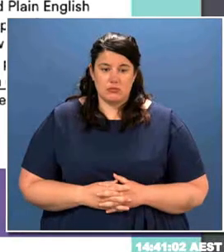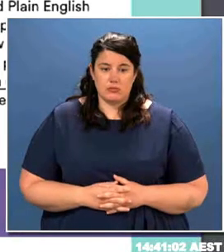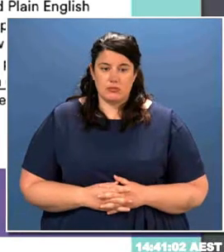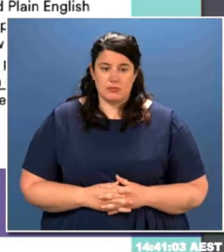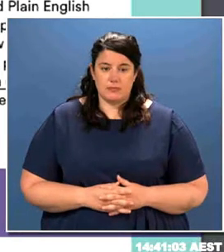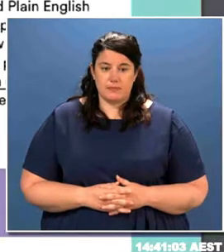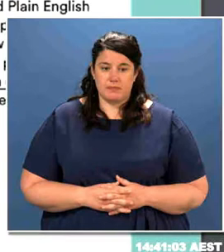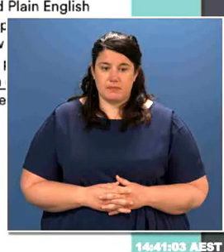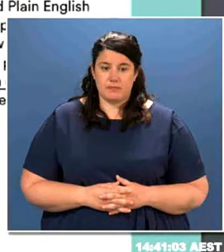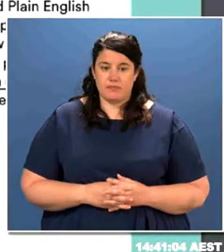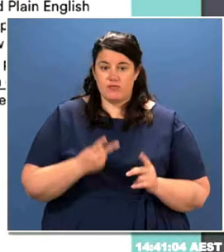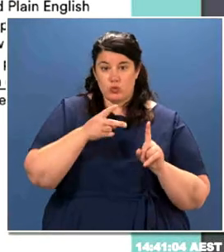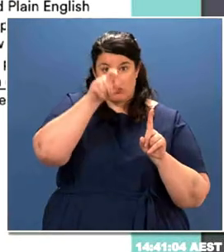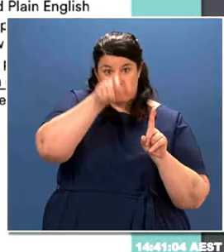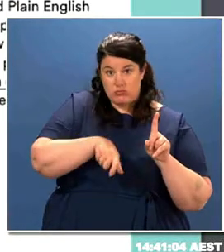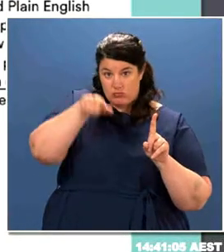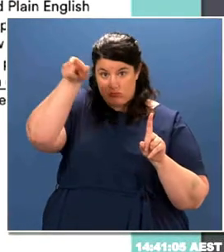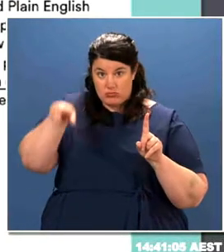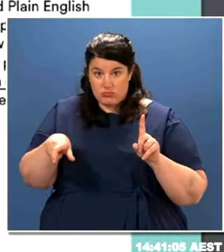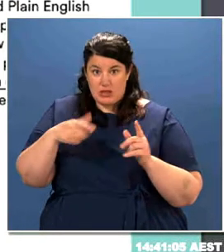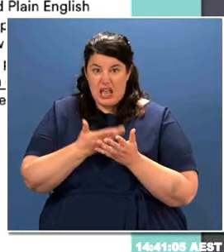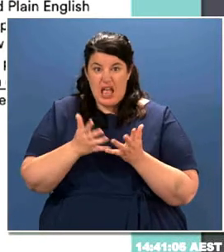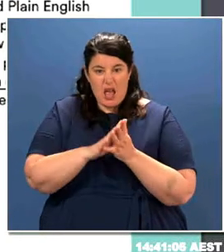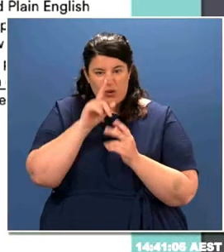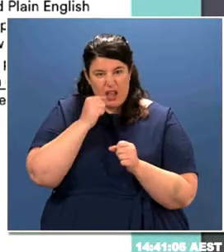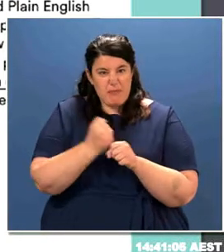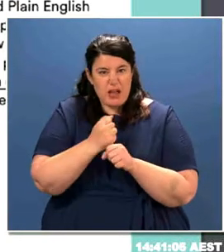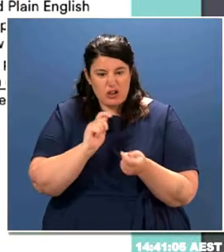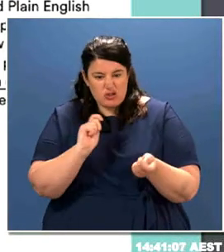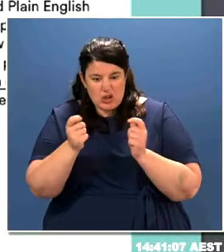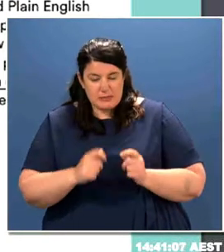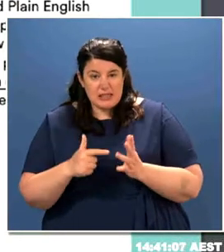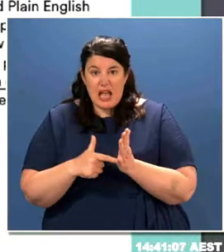And so what we can see there is how to implement the adjustments, so there's tips and tools about that.